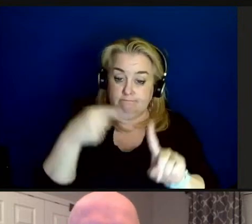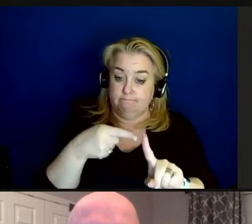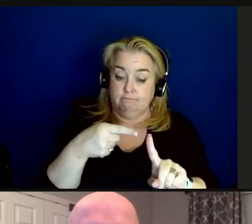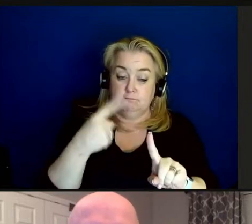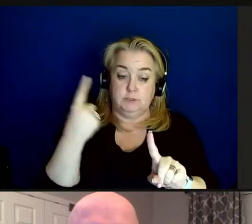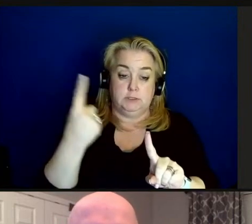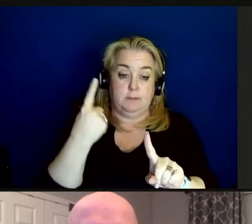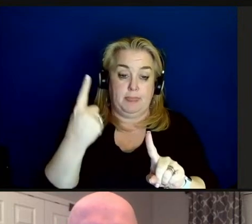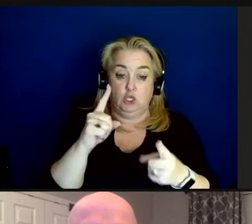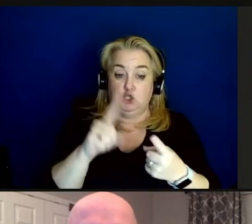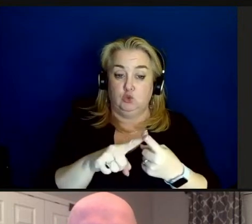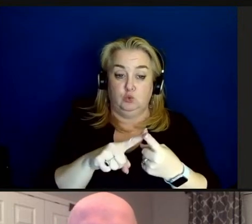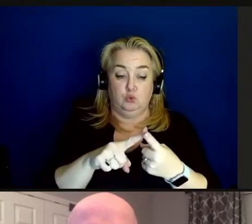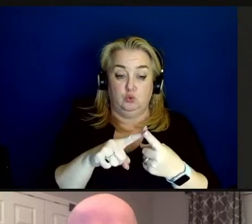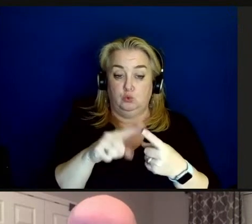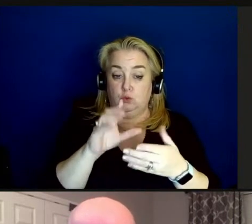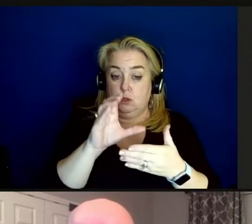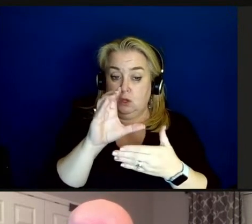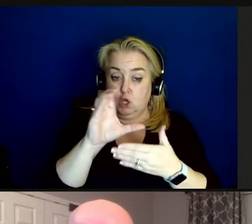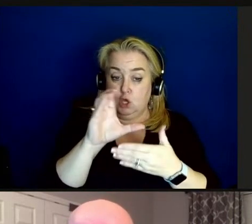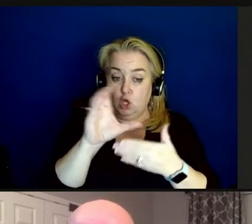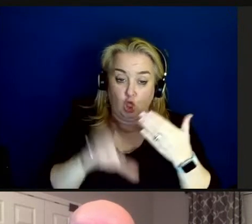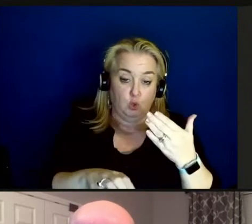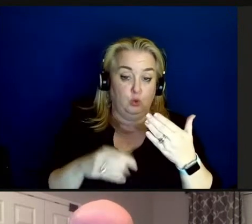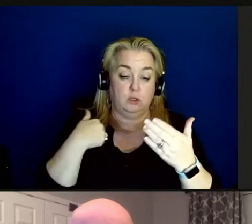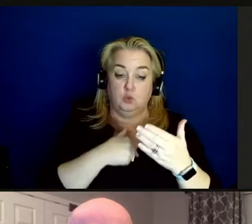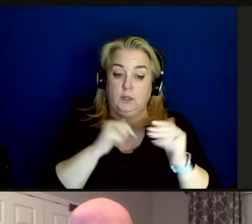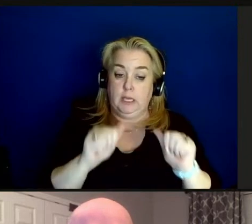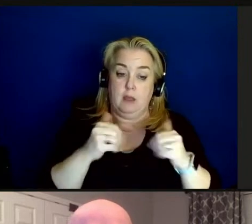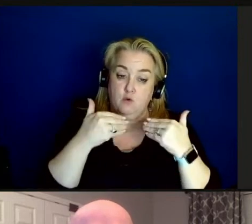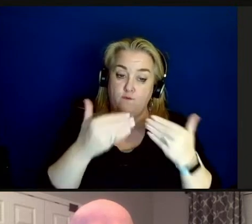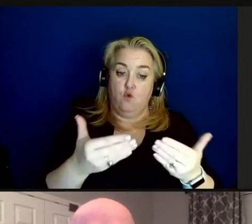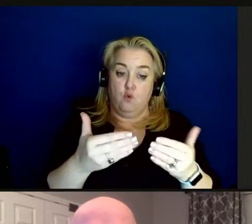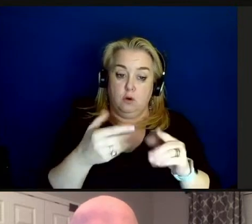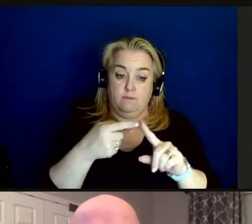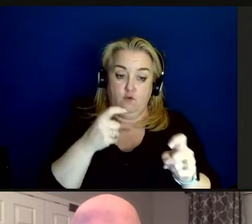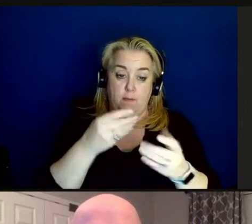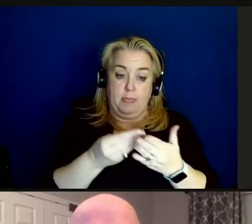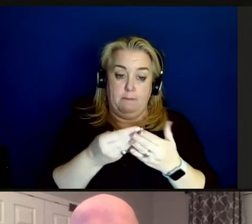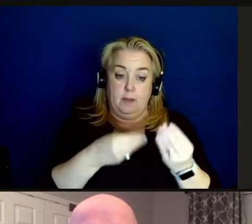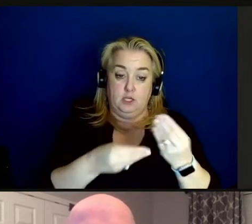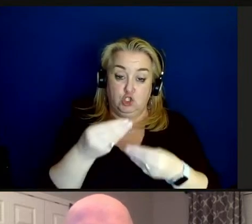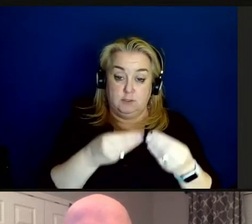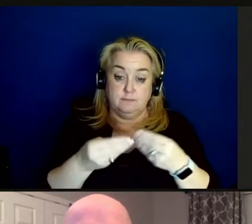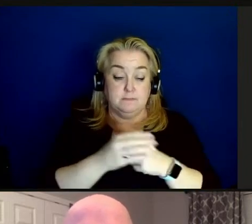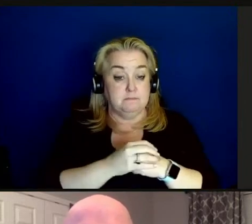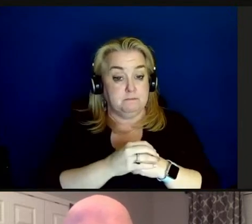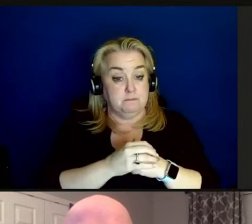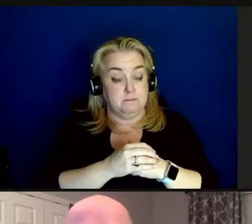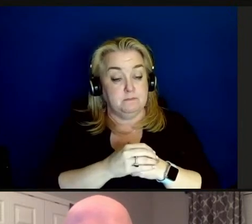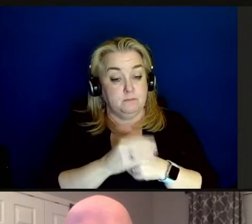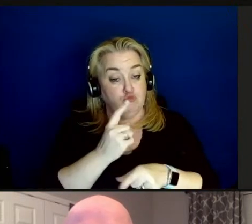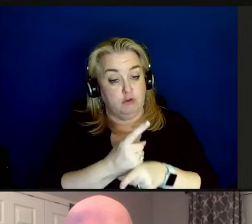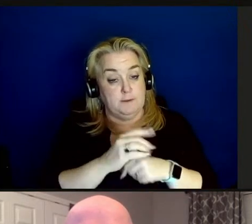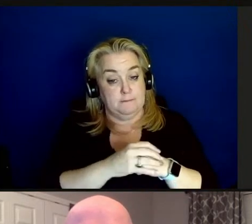WE NEED TO BRING THIS